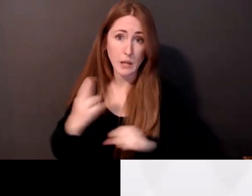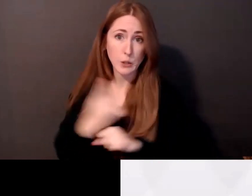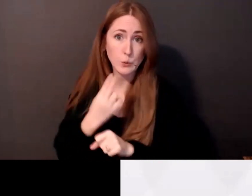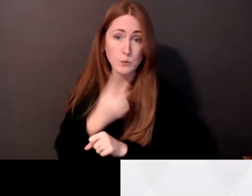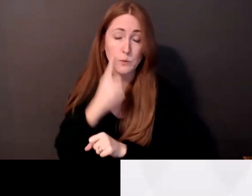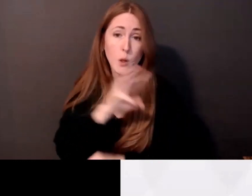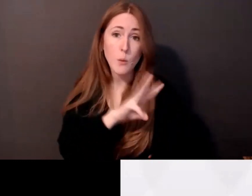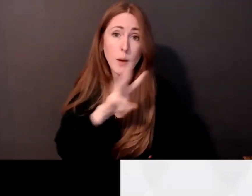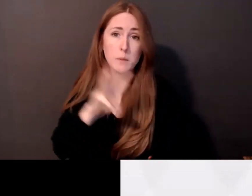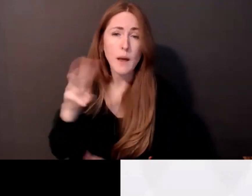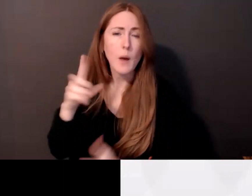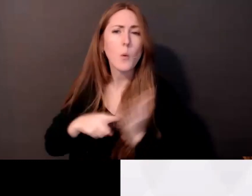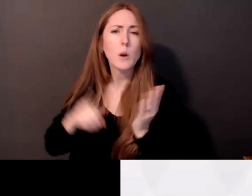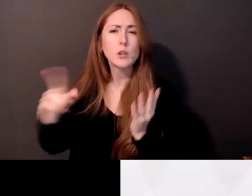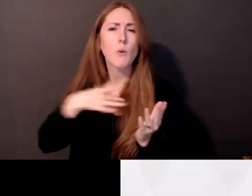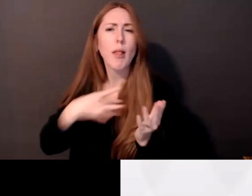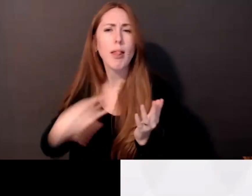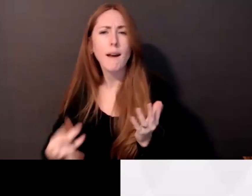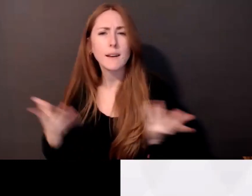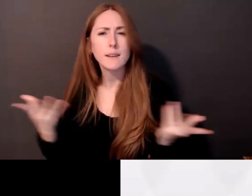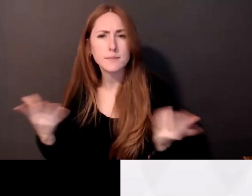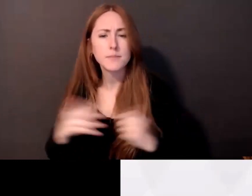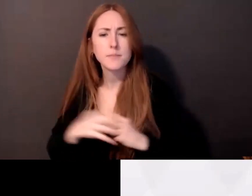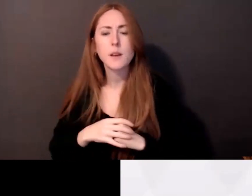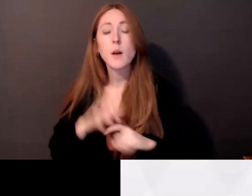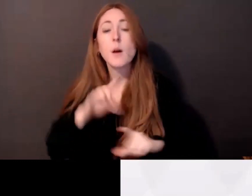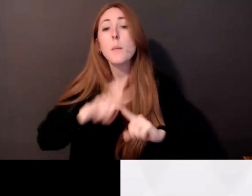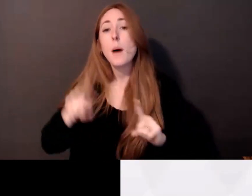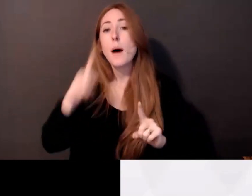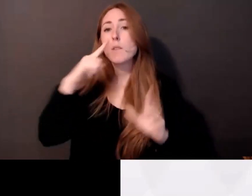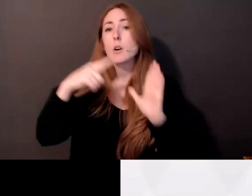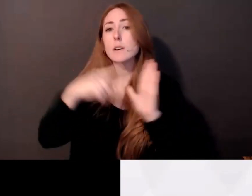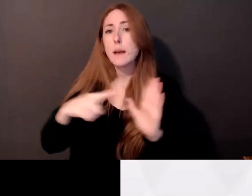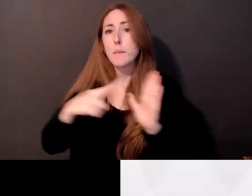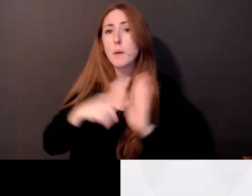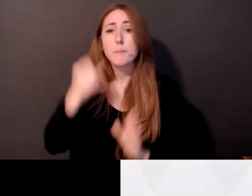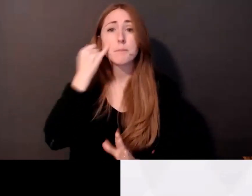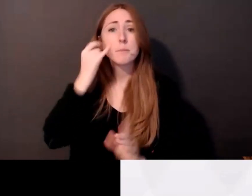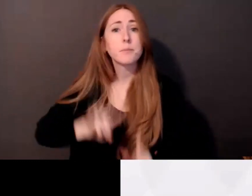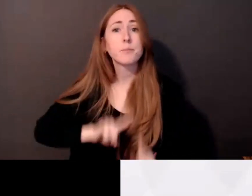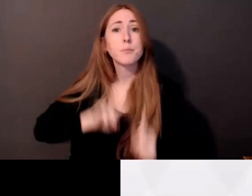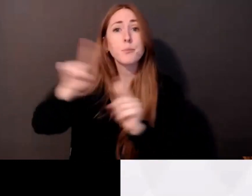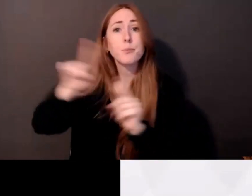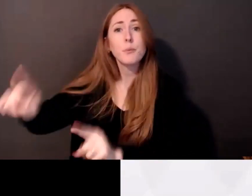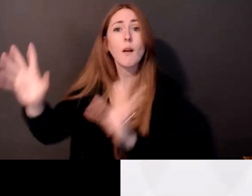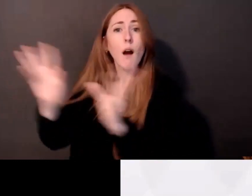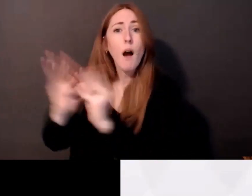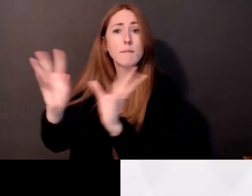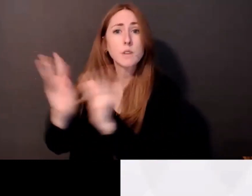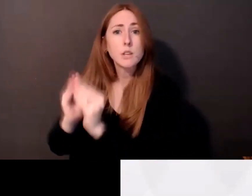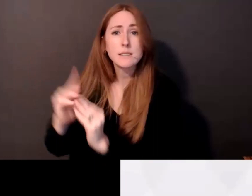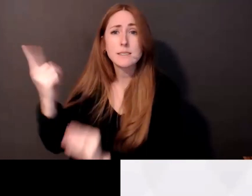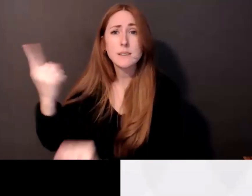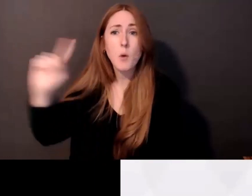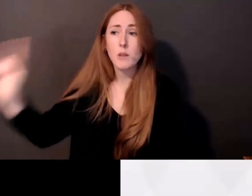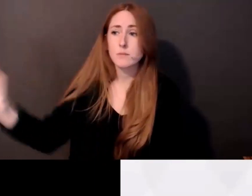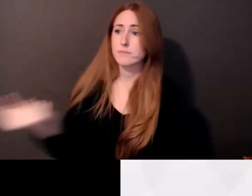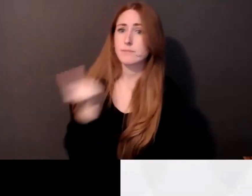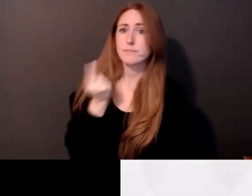But when you're out there on, let's say, at a conference and someone comes up to you. You can certainly do a follow up with them.